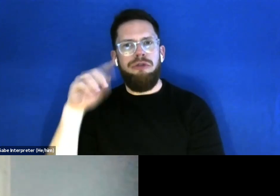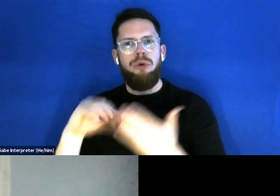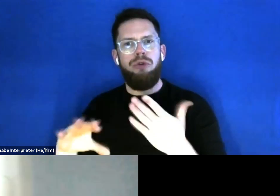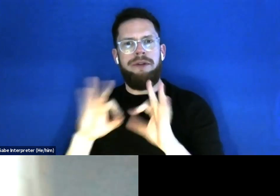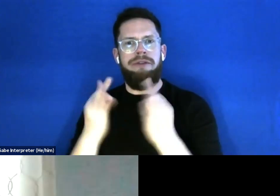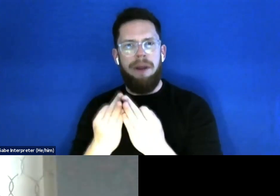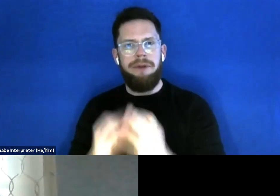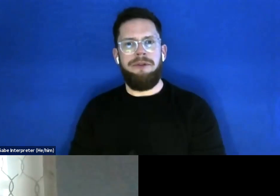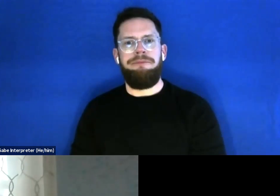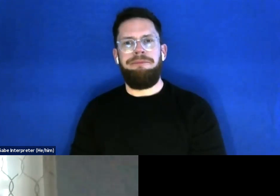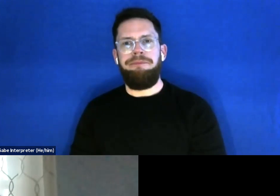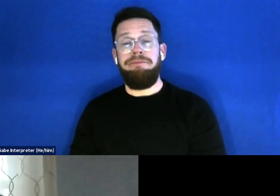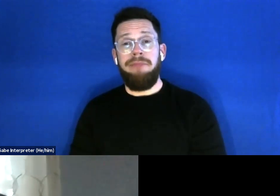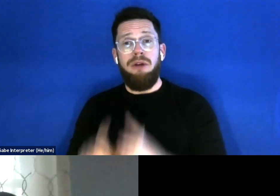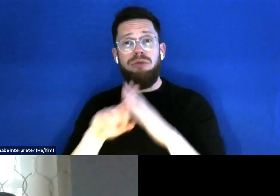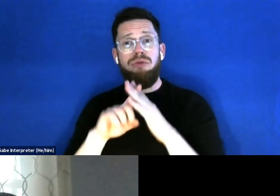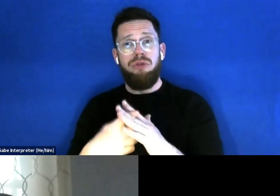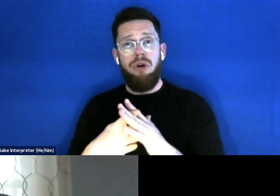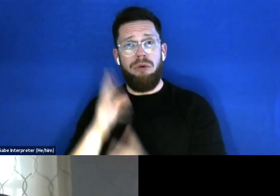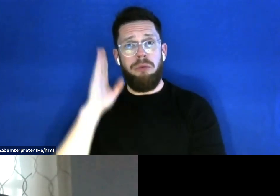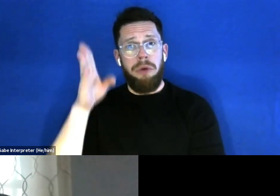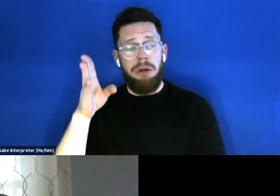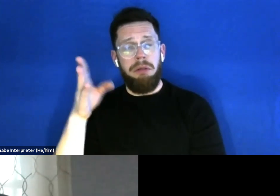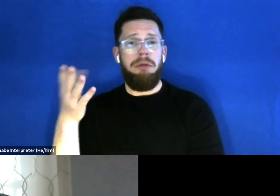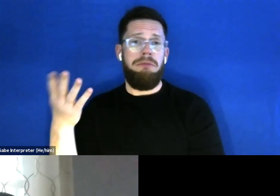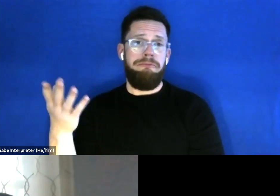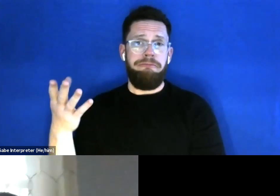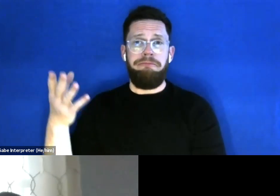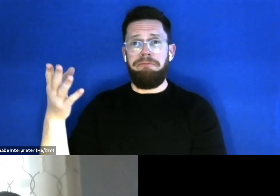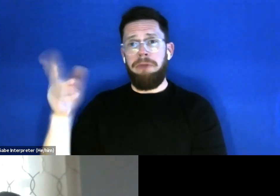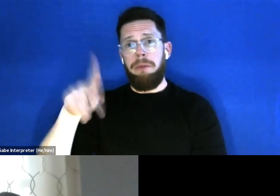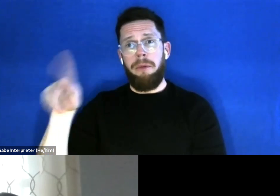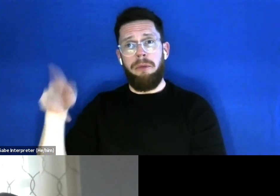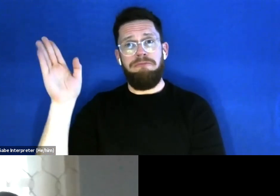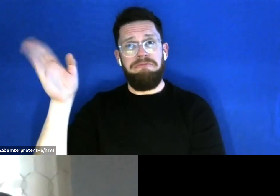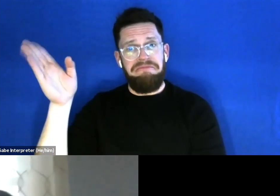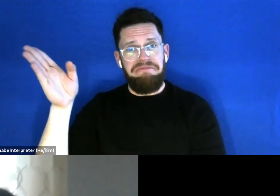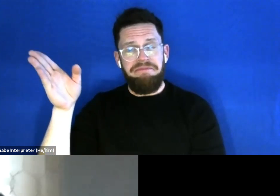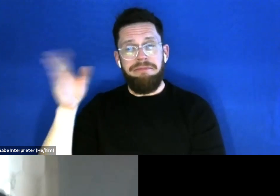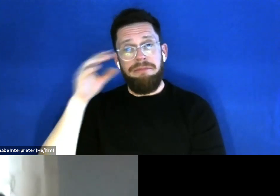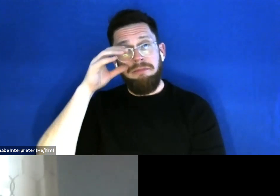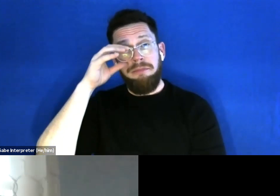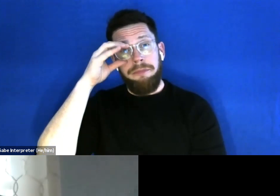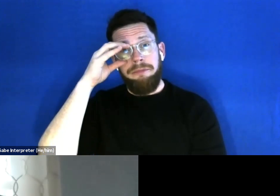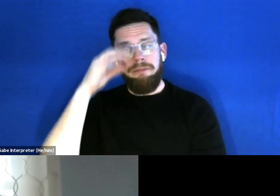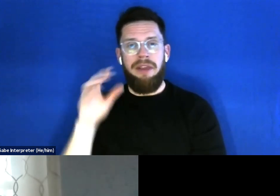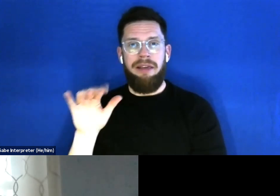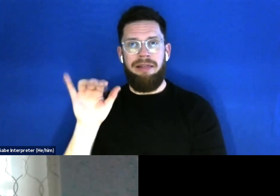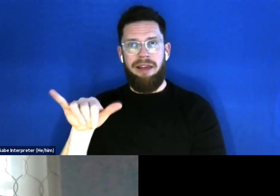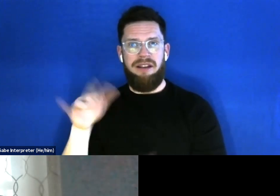Ethan Dolleman: i'm going to start just by kind of going through the PowerPoint presentation, that is what I shared with students last week.